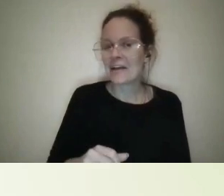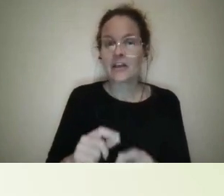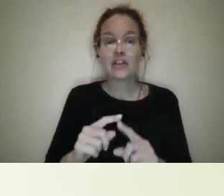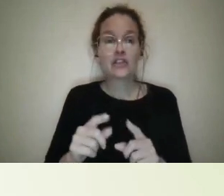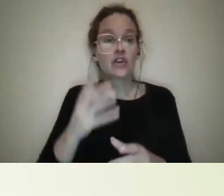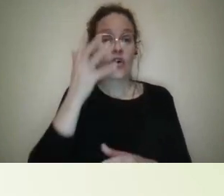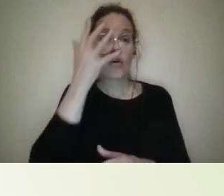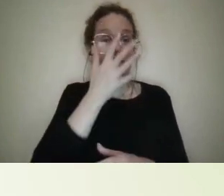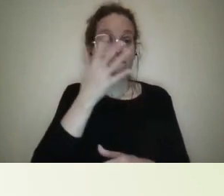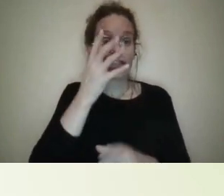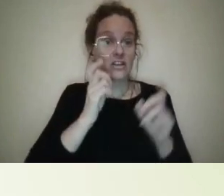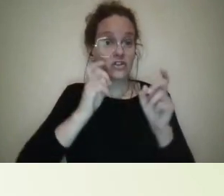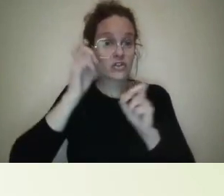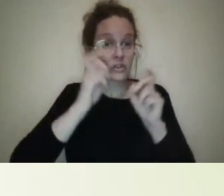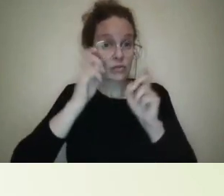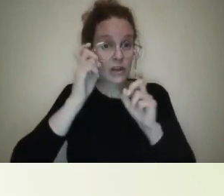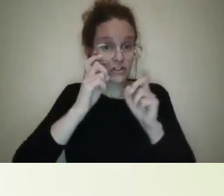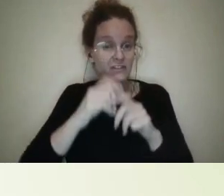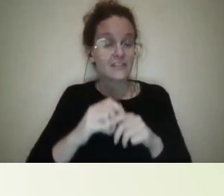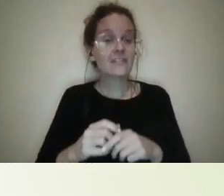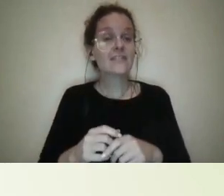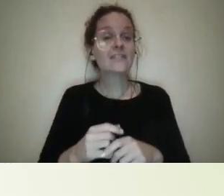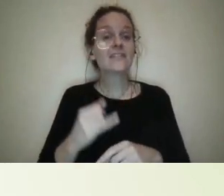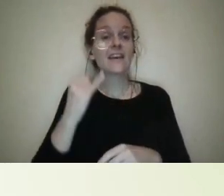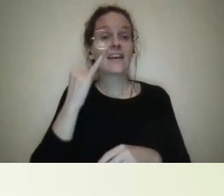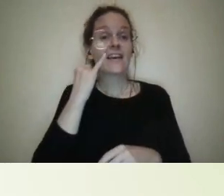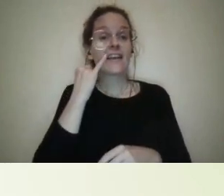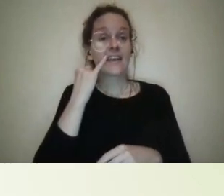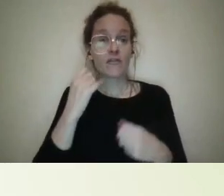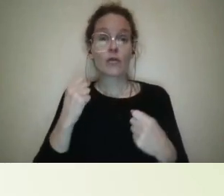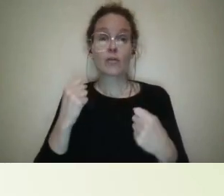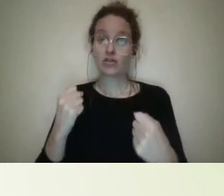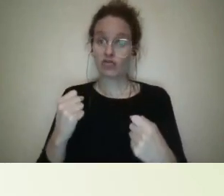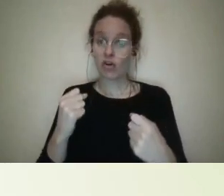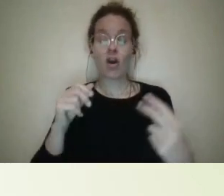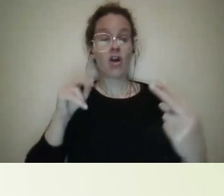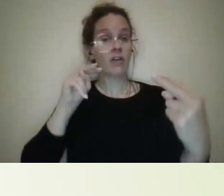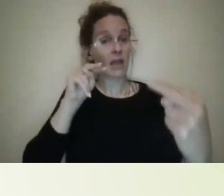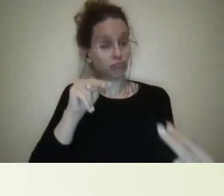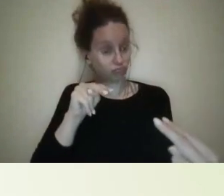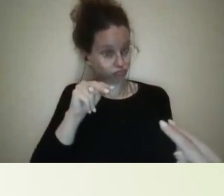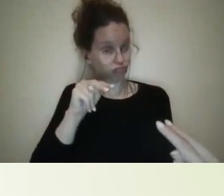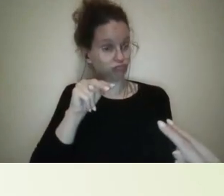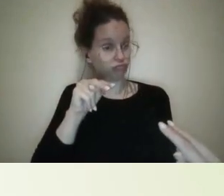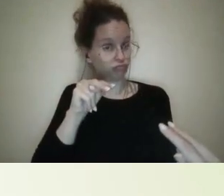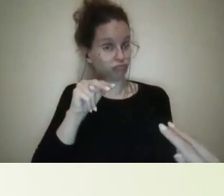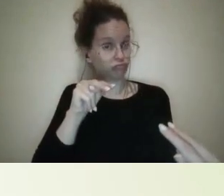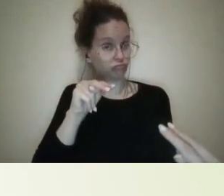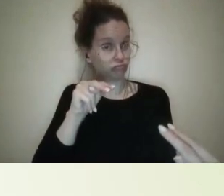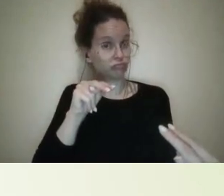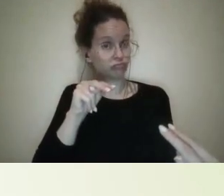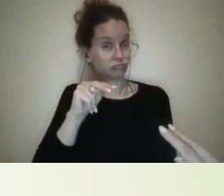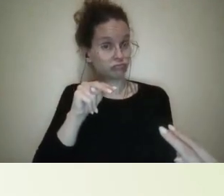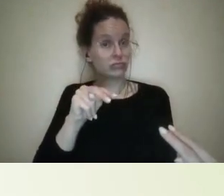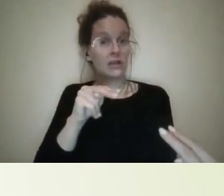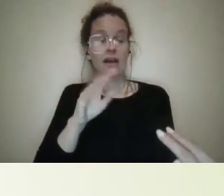if we're standing firm and we're looking at our child, trust me they tug on that string.